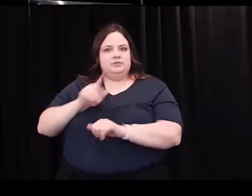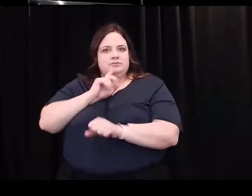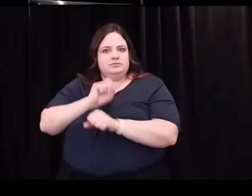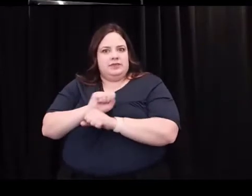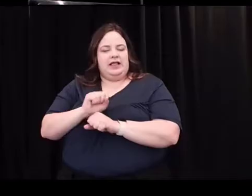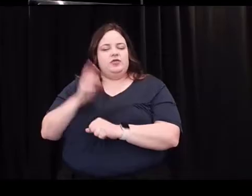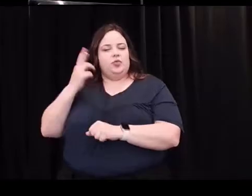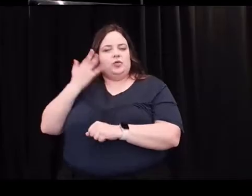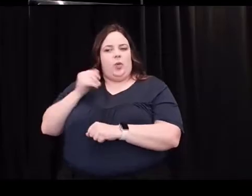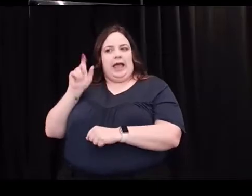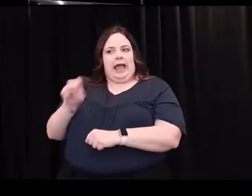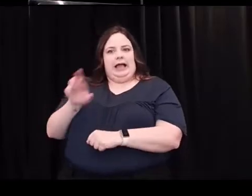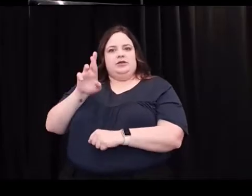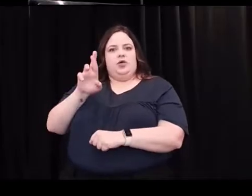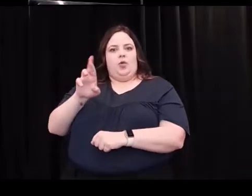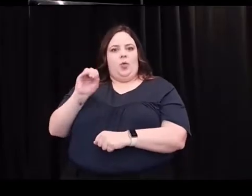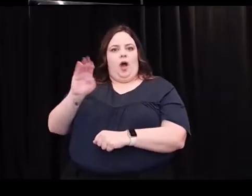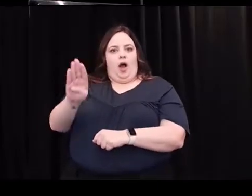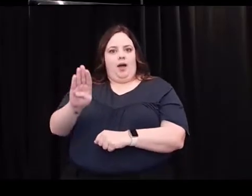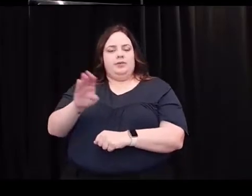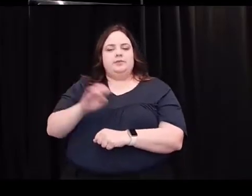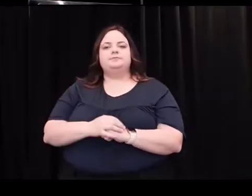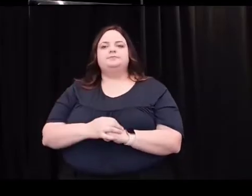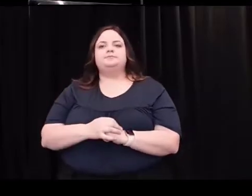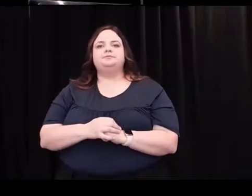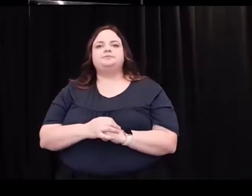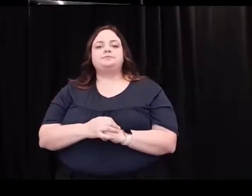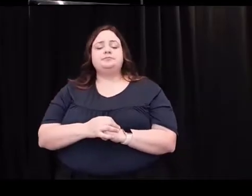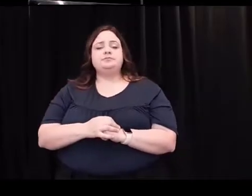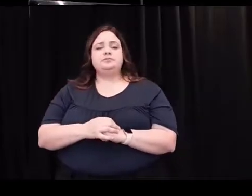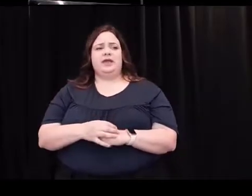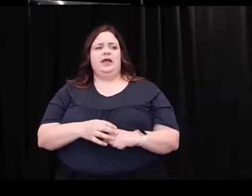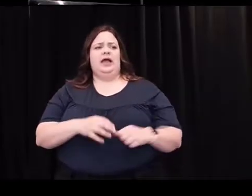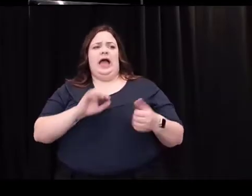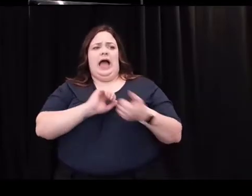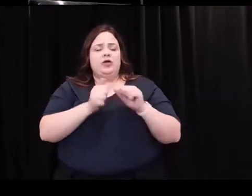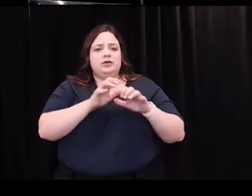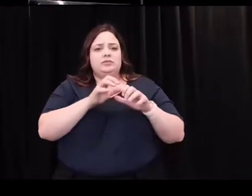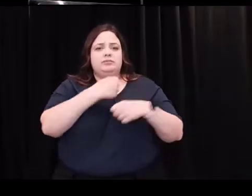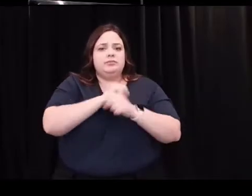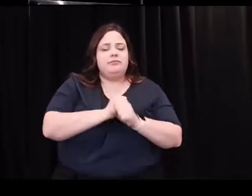A bunch of things on how to how to how to do forms accessibly, how to do tables accessibly,